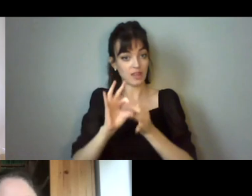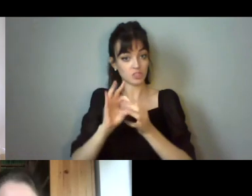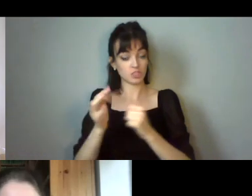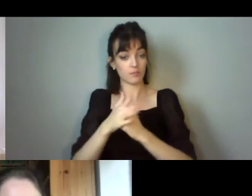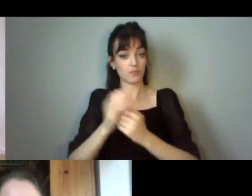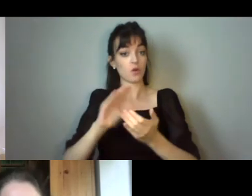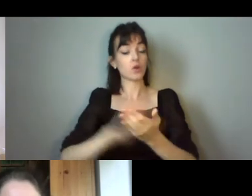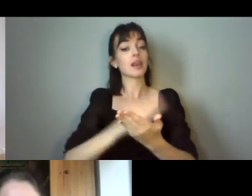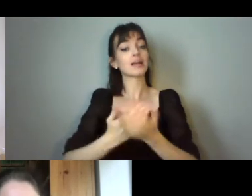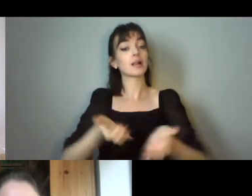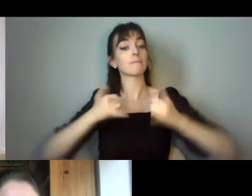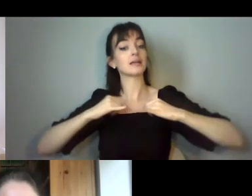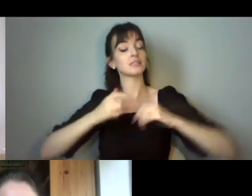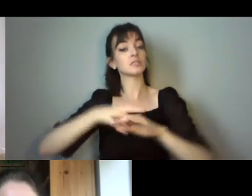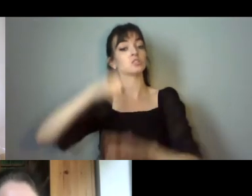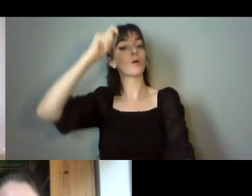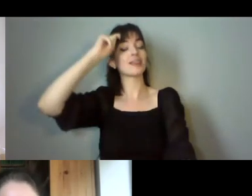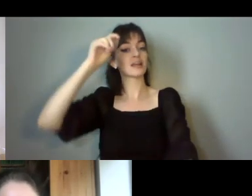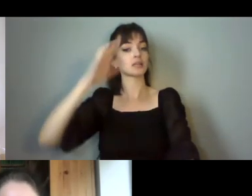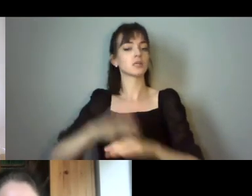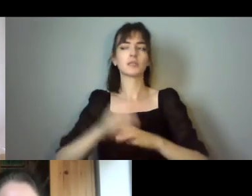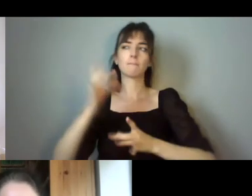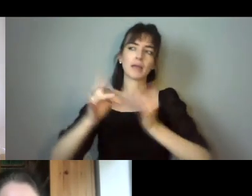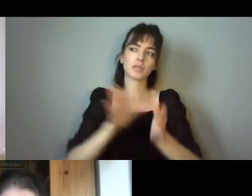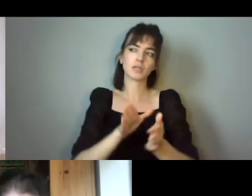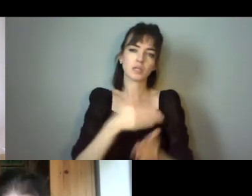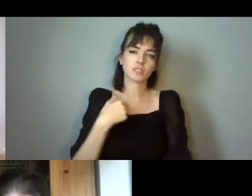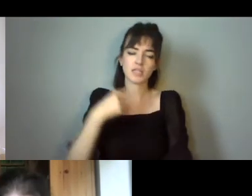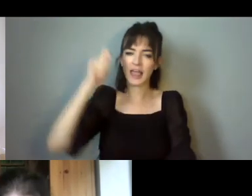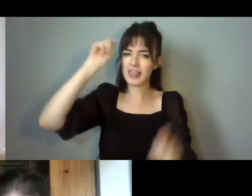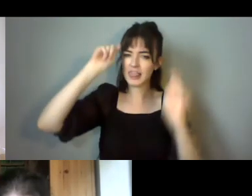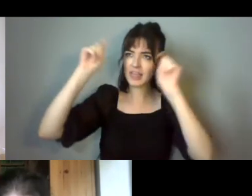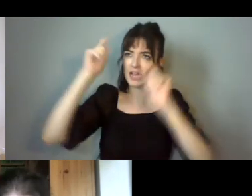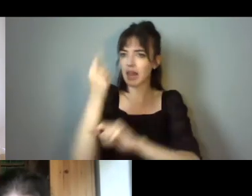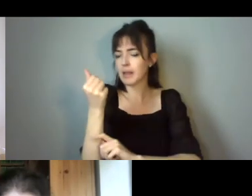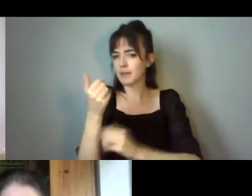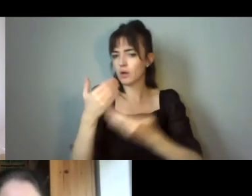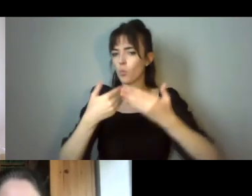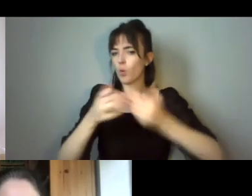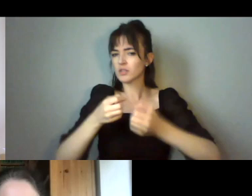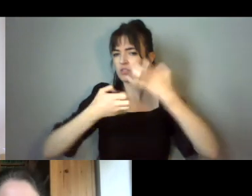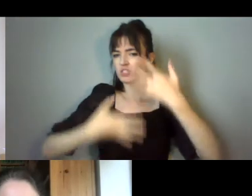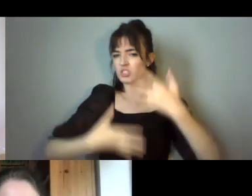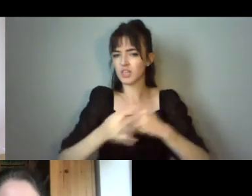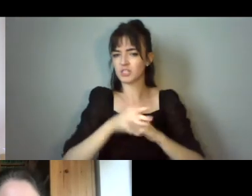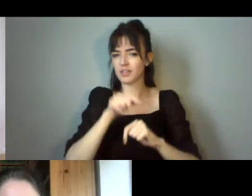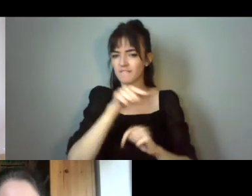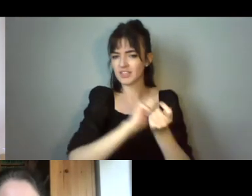I think it's make us to rethink a little bit what is the outcome of this and from our experience